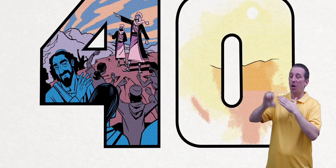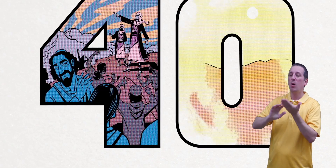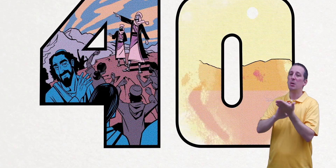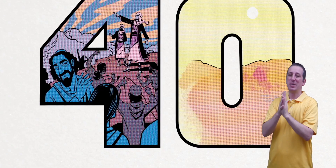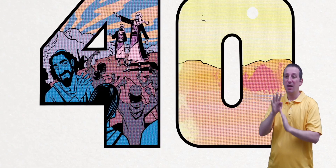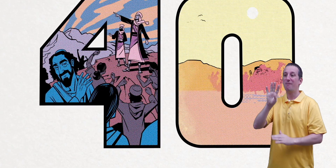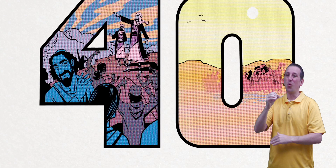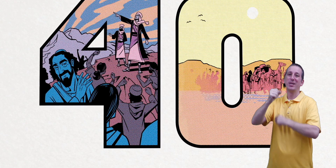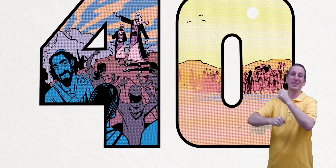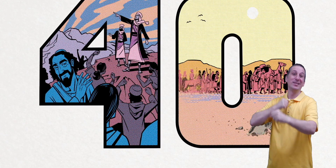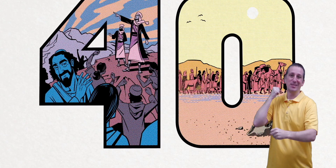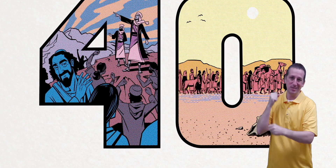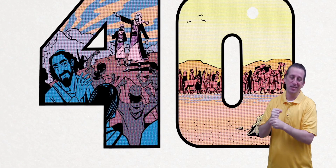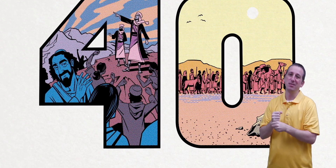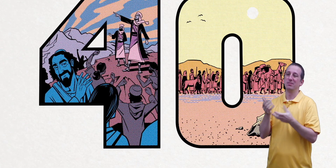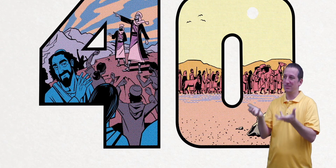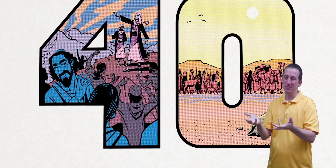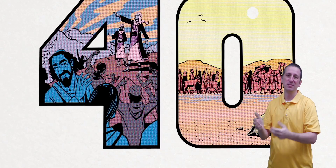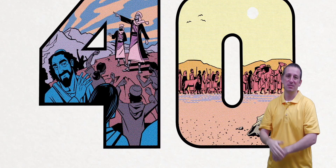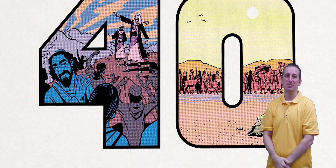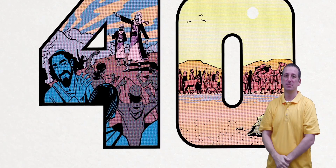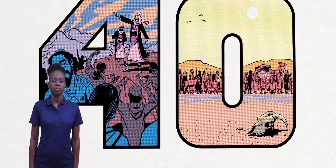wander in the desert for forty years.